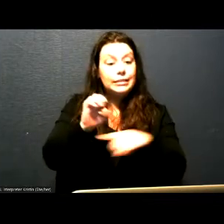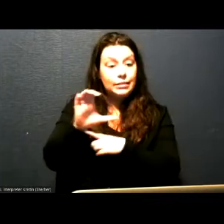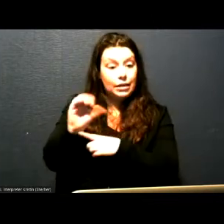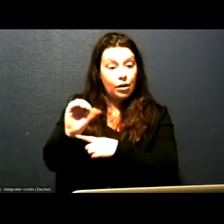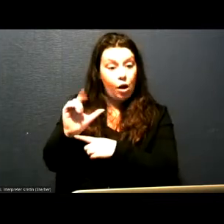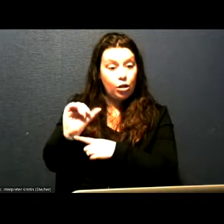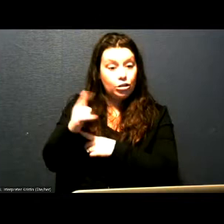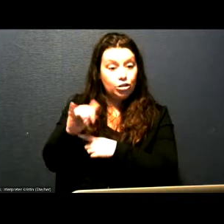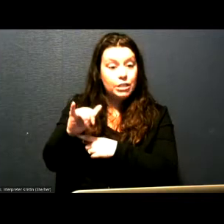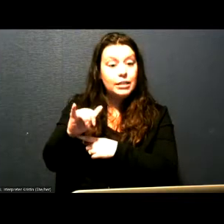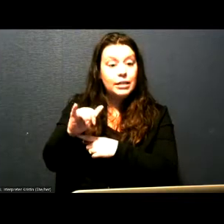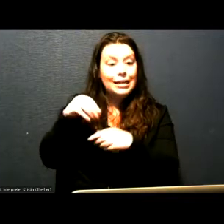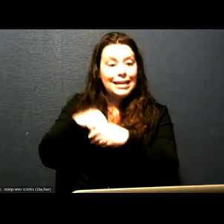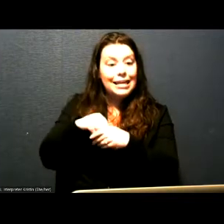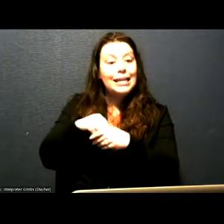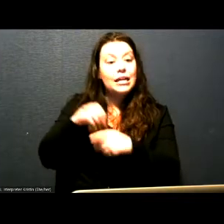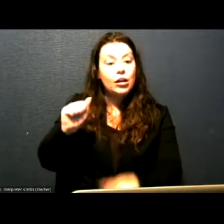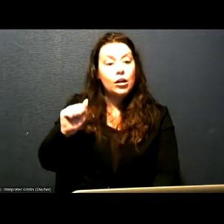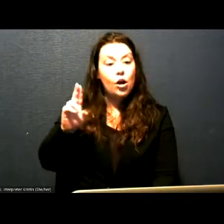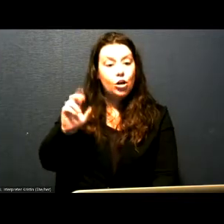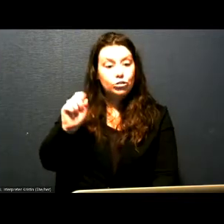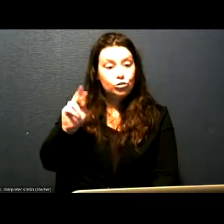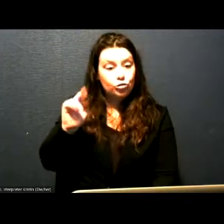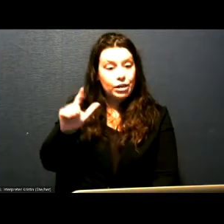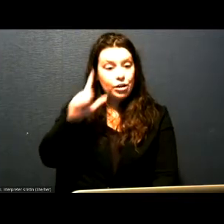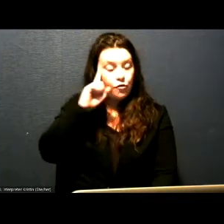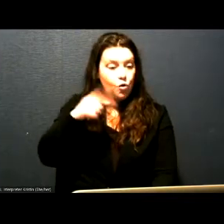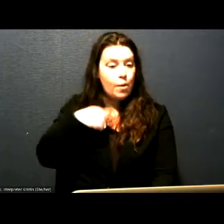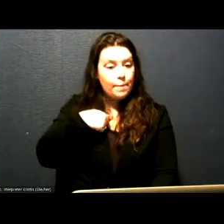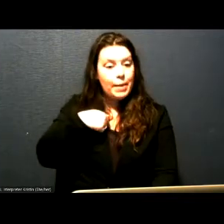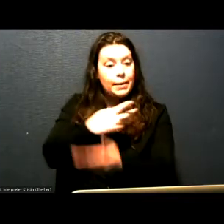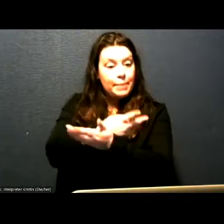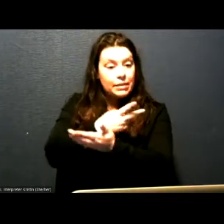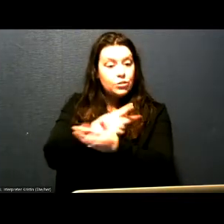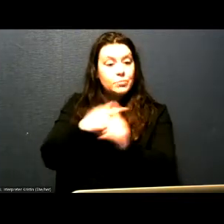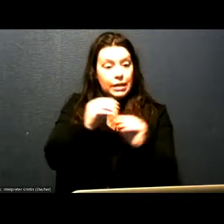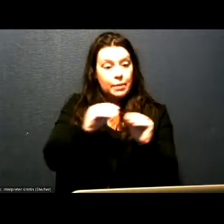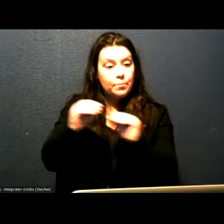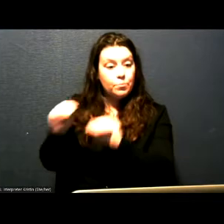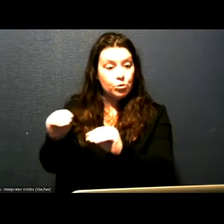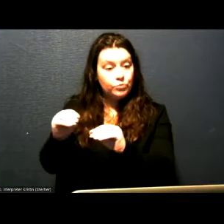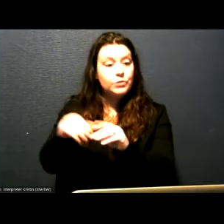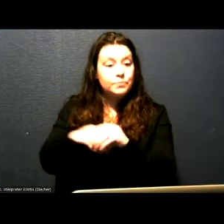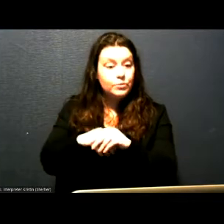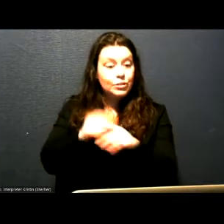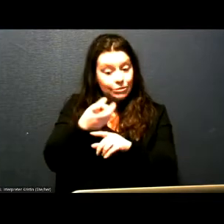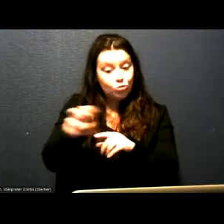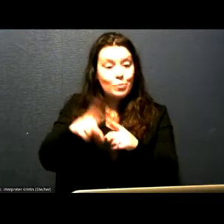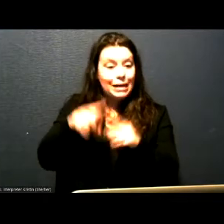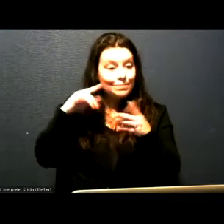animals for my PhD work. >>Erika: Wow, that's incredible! And in our first program of this series we heard from